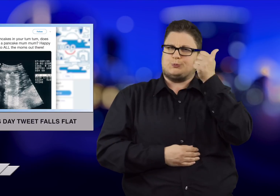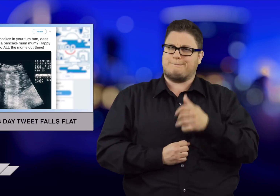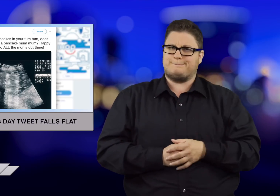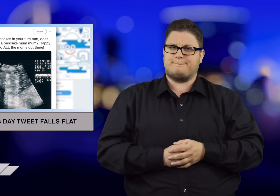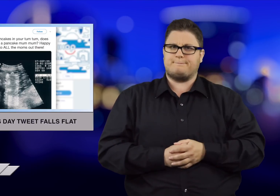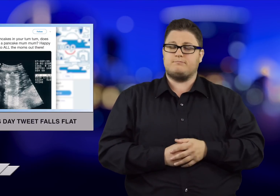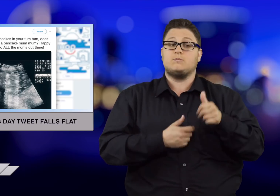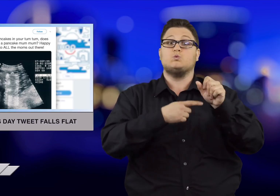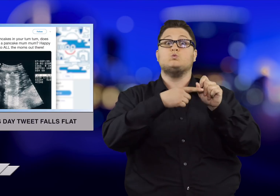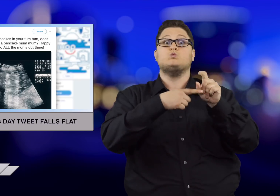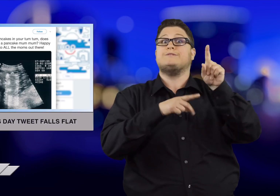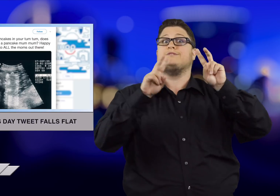and just plain dumb.